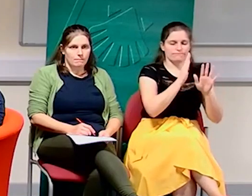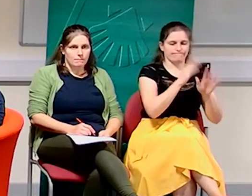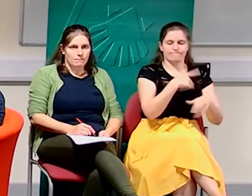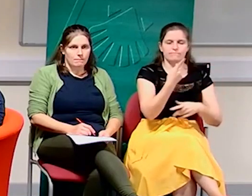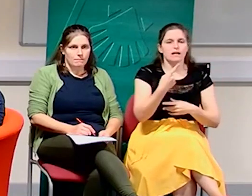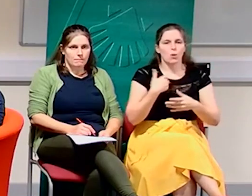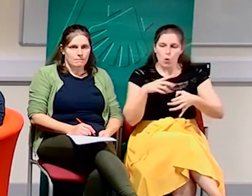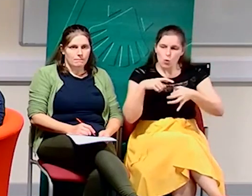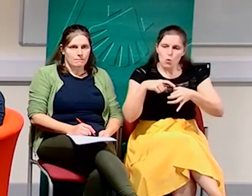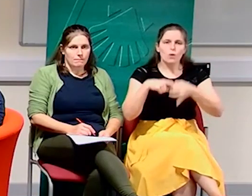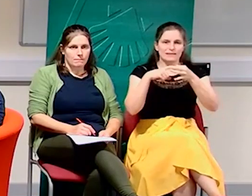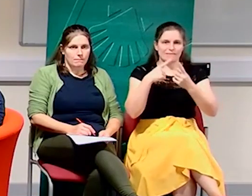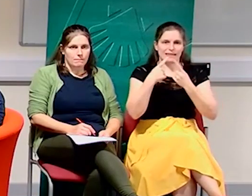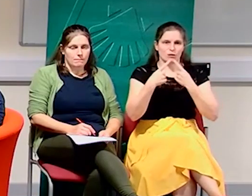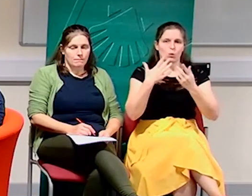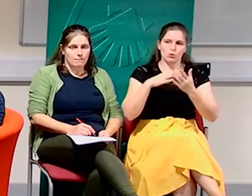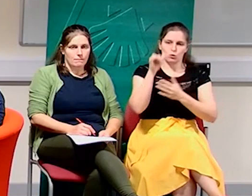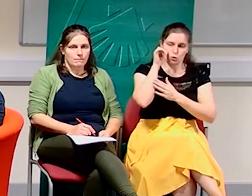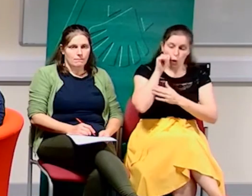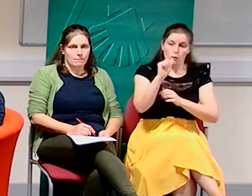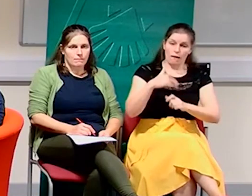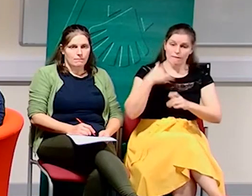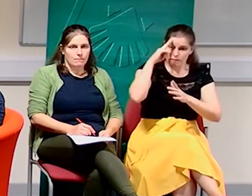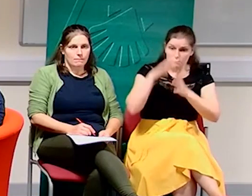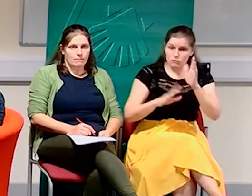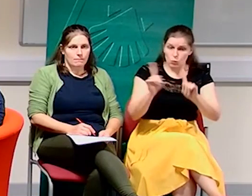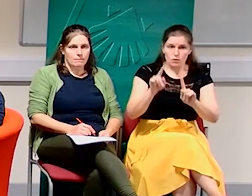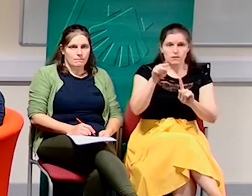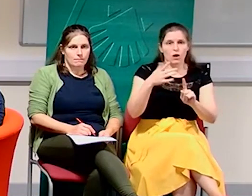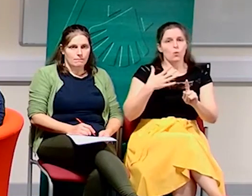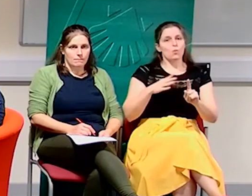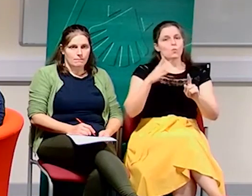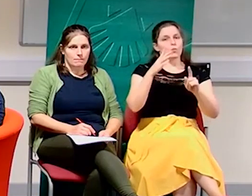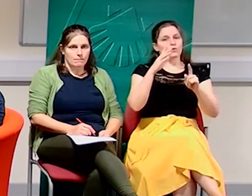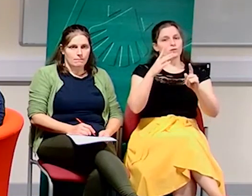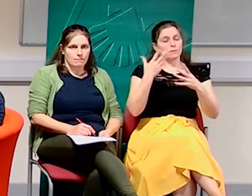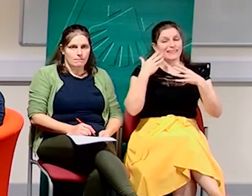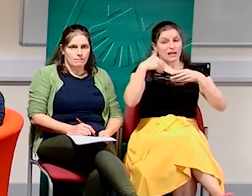about numbers we need to be inclusive by Design rather than relying on numbers we don't want to